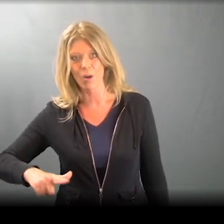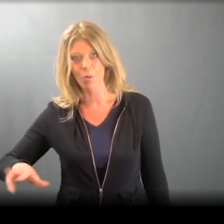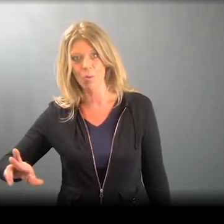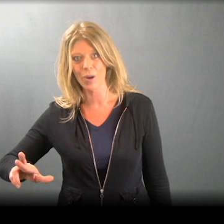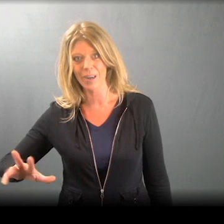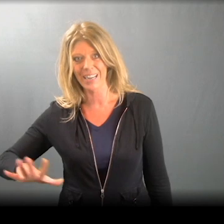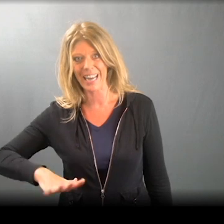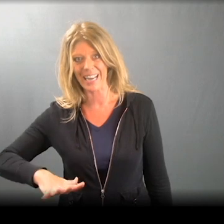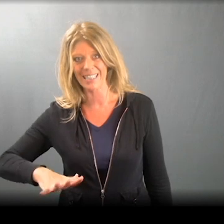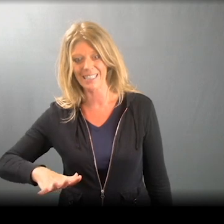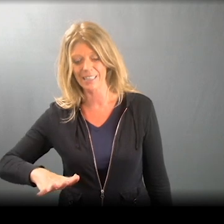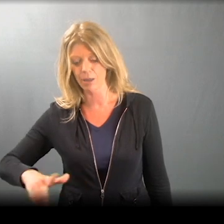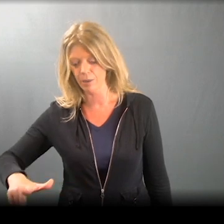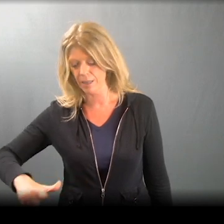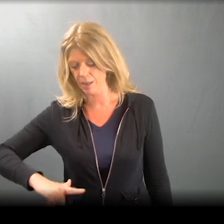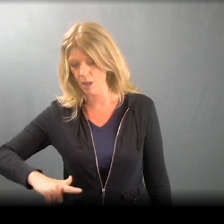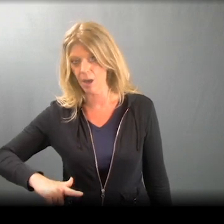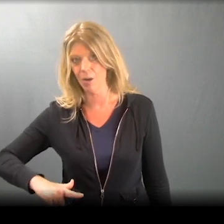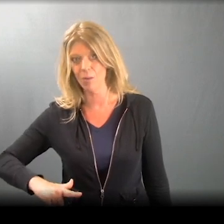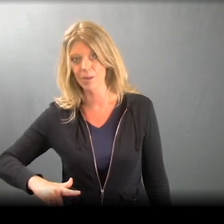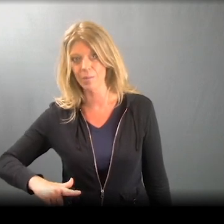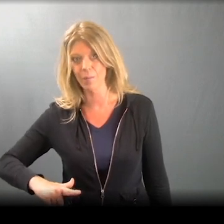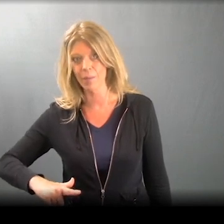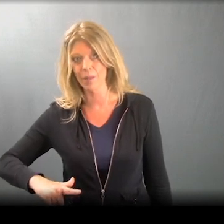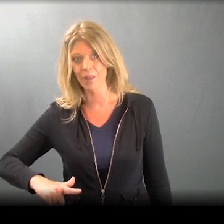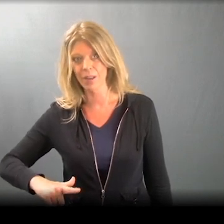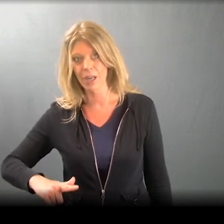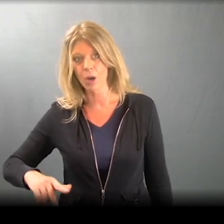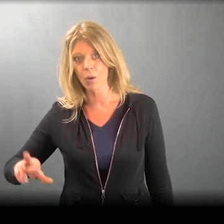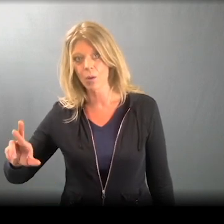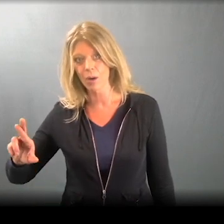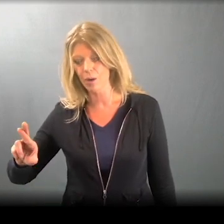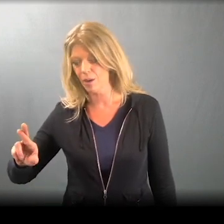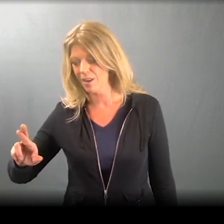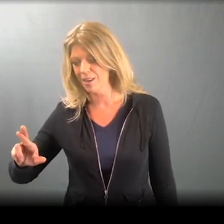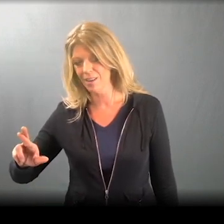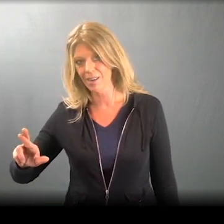LOW-ER-CASE So, it's LOW ER